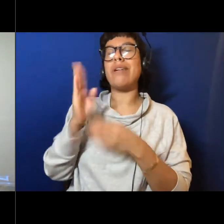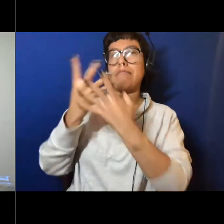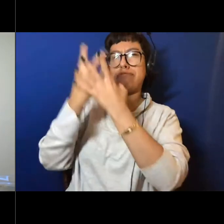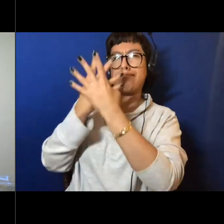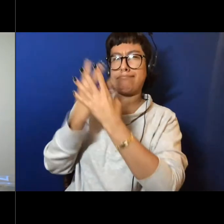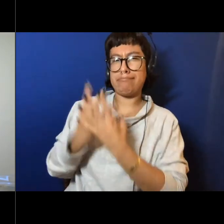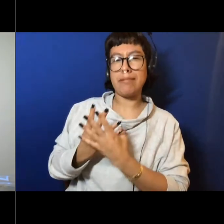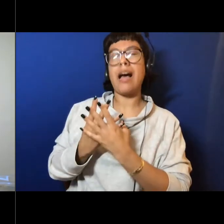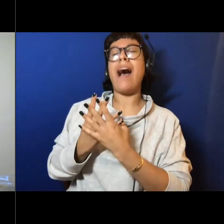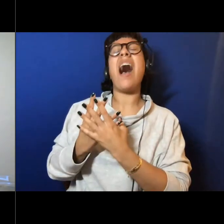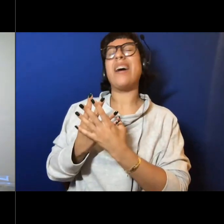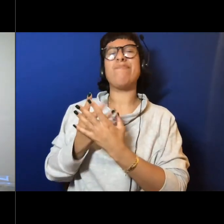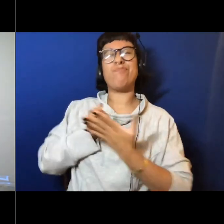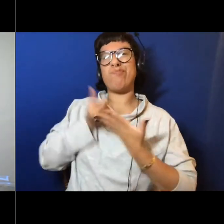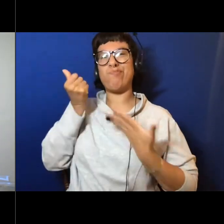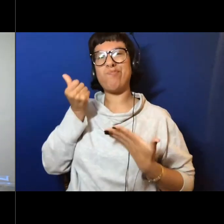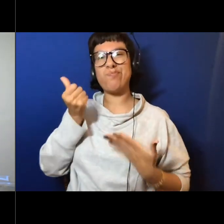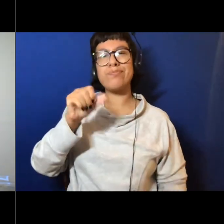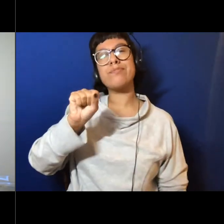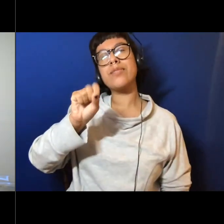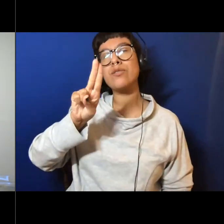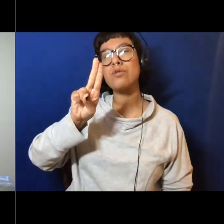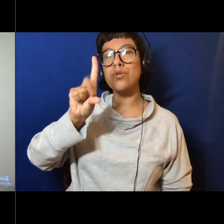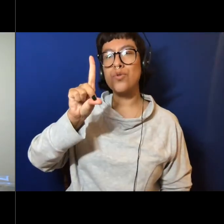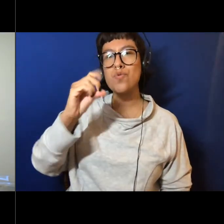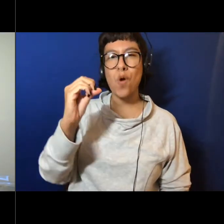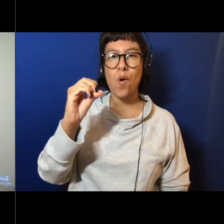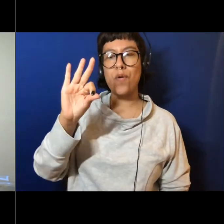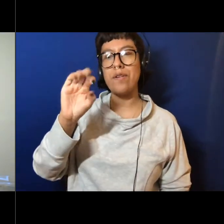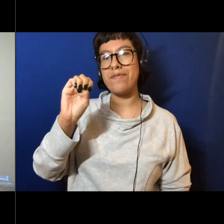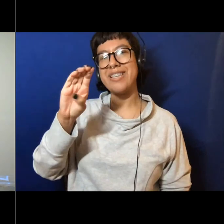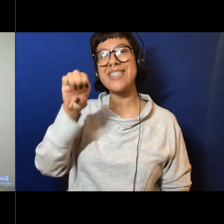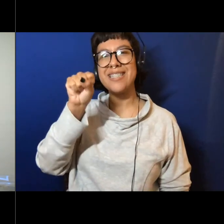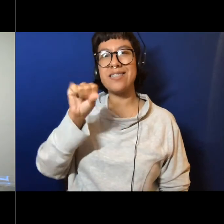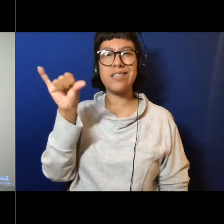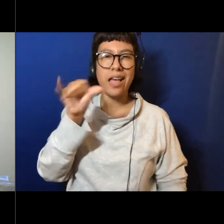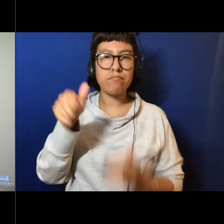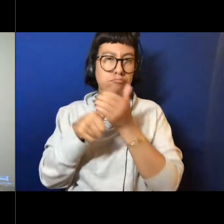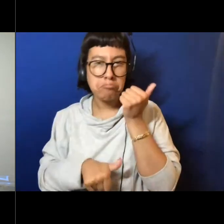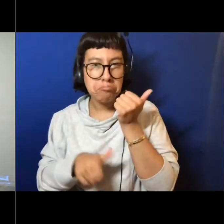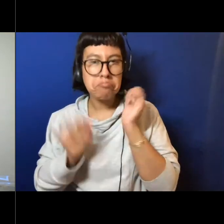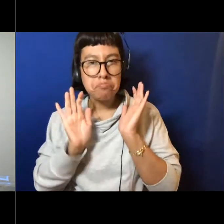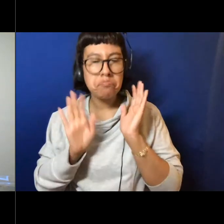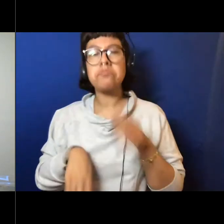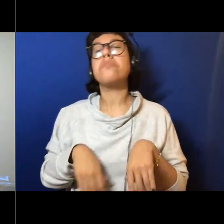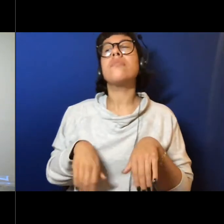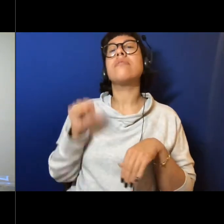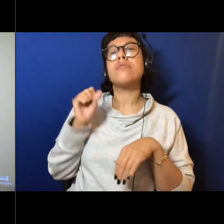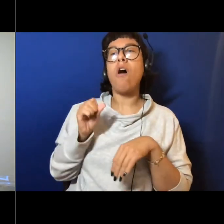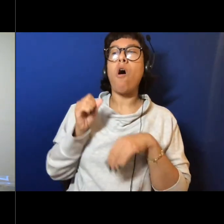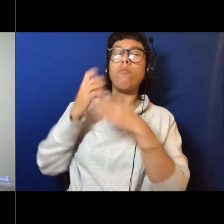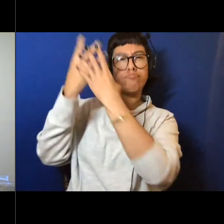So they can get rid of that in another form. And then it doesn't hurt them, but it's also not actual food for them.